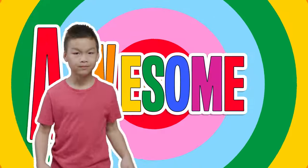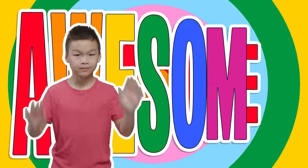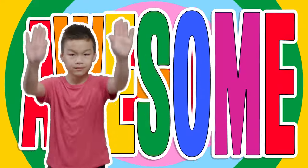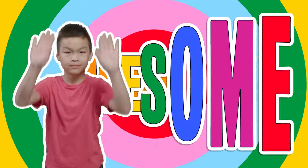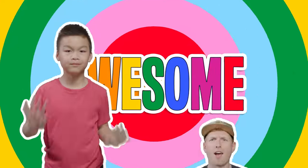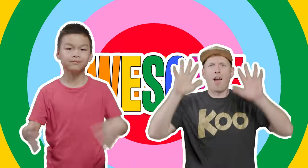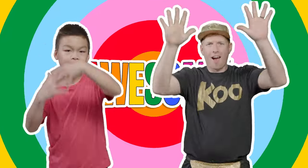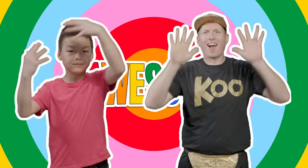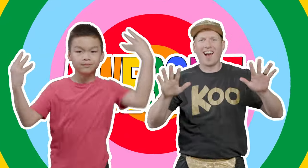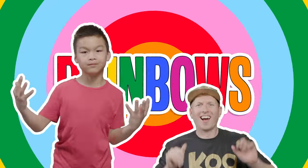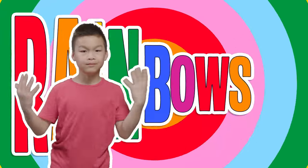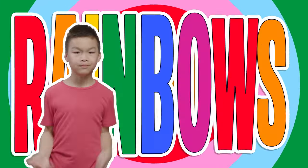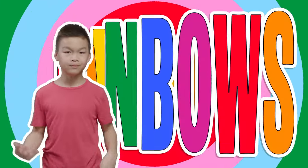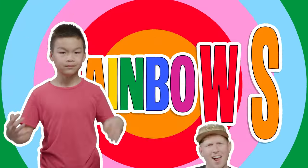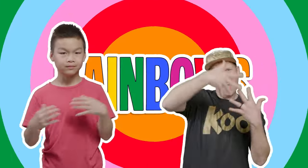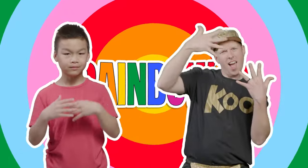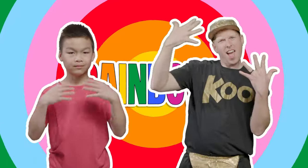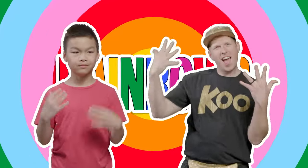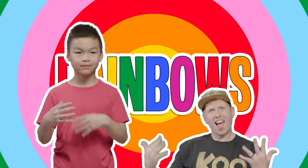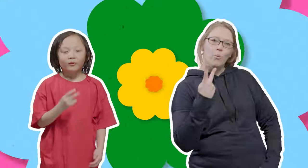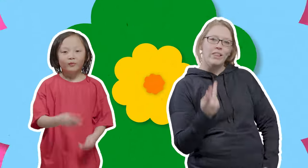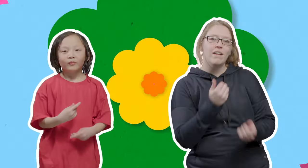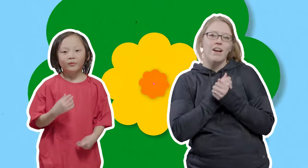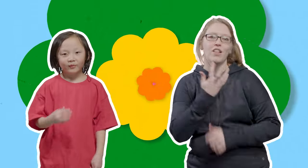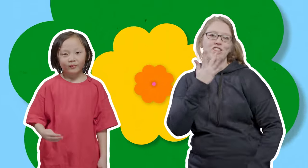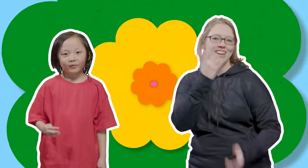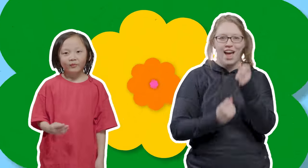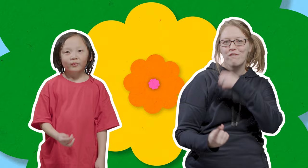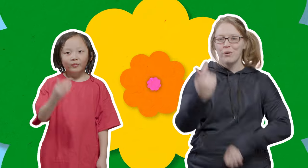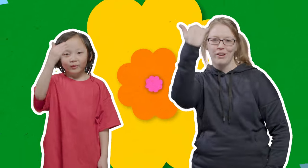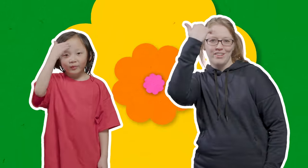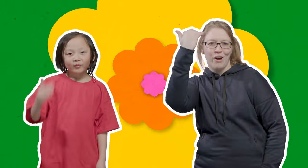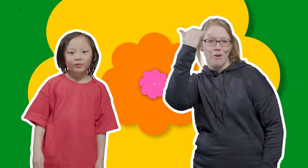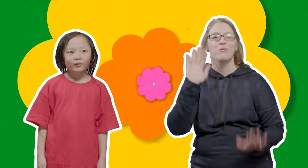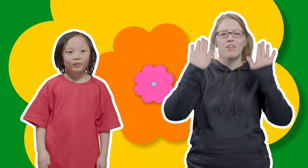Awesome (Awesome) Rainbows (Rainbows) We love colors and everyone knows